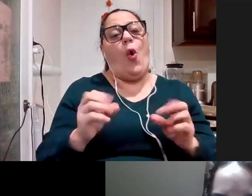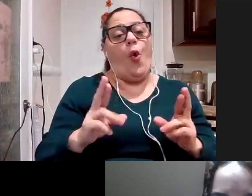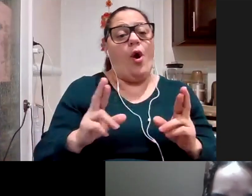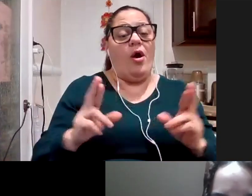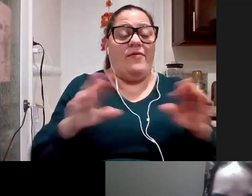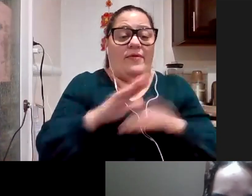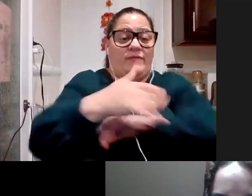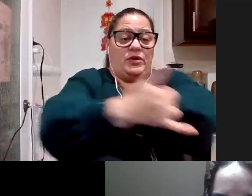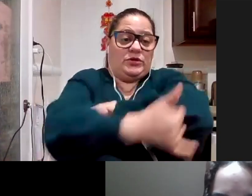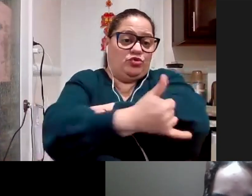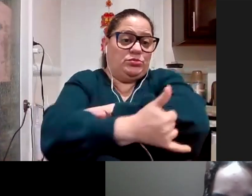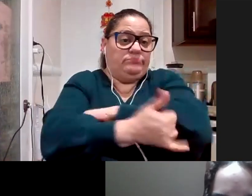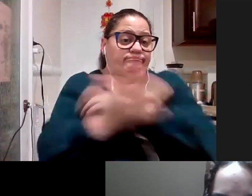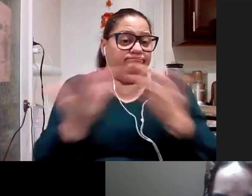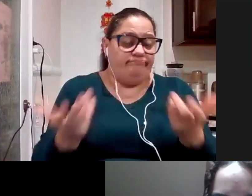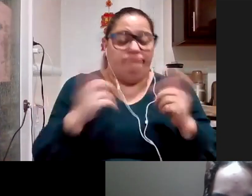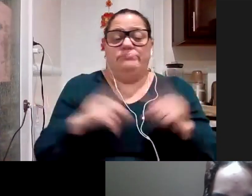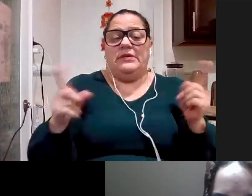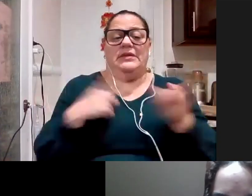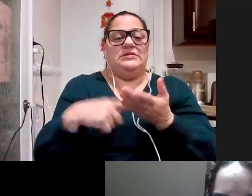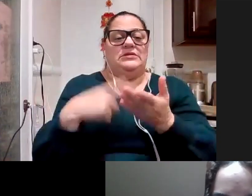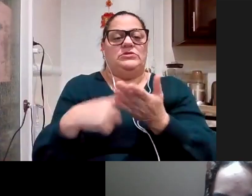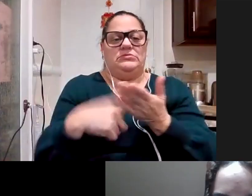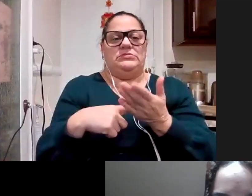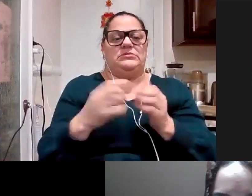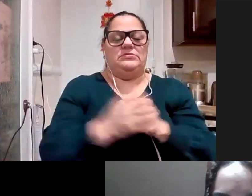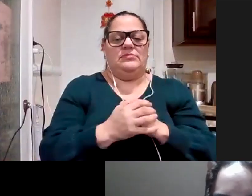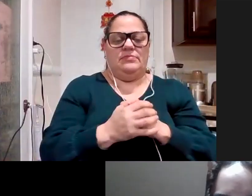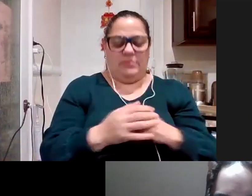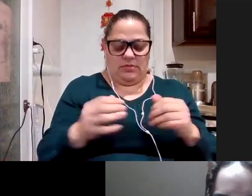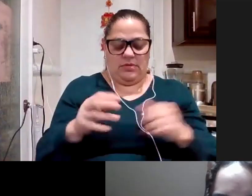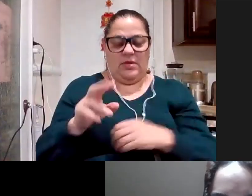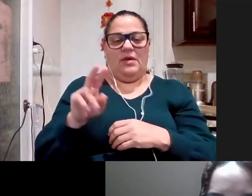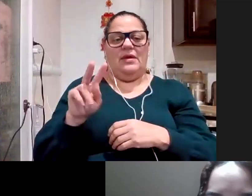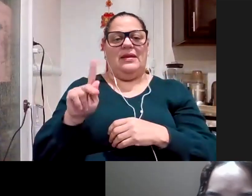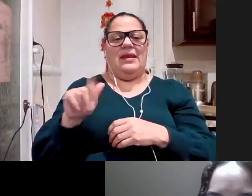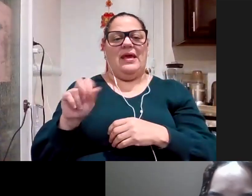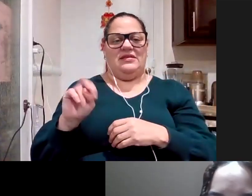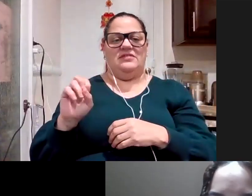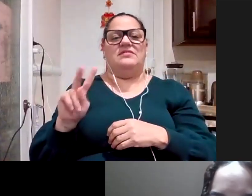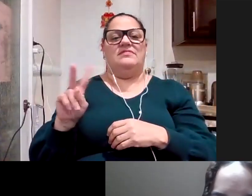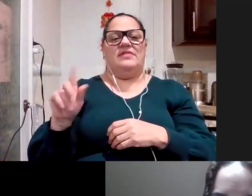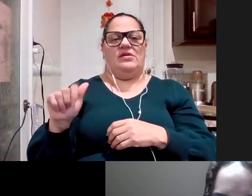country. Um, but yes, let's talk. [GROVER] Are you in Knoxville? [ALICE] I'm in Knoxville. [GROVER] Yes. Lord have